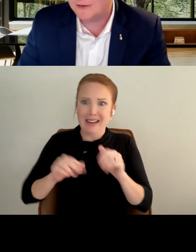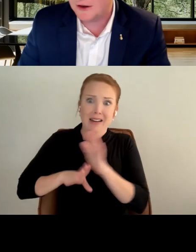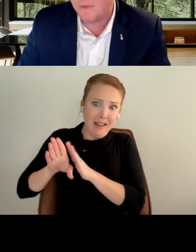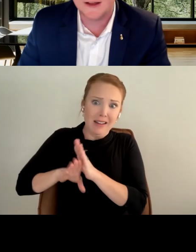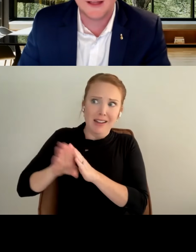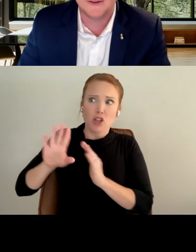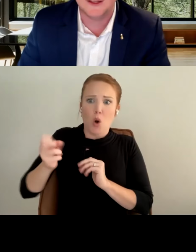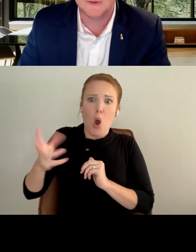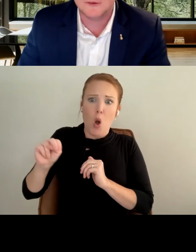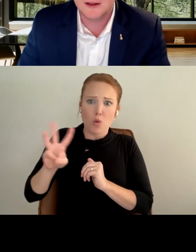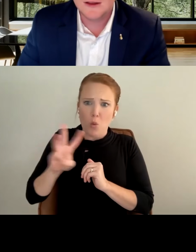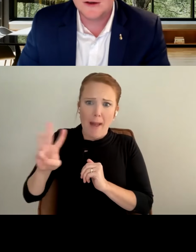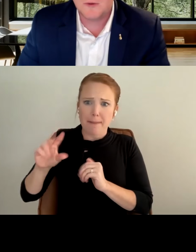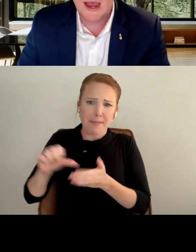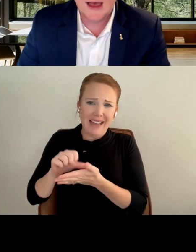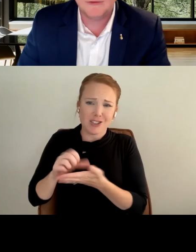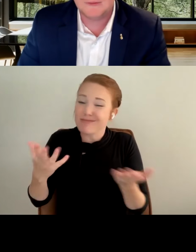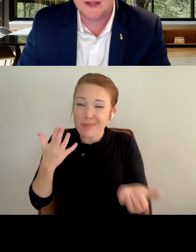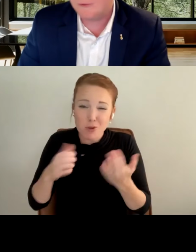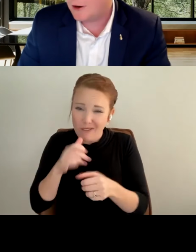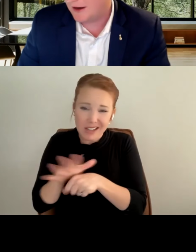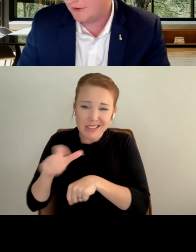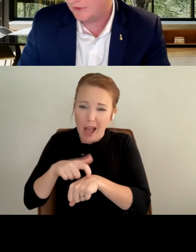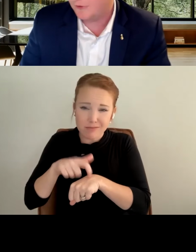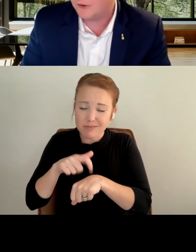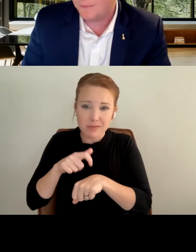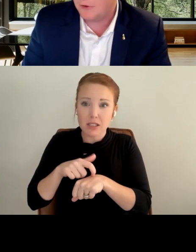things that don't make a lot of sense. You know, we have somebody at our front desk, for example,